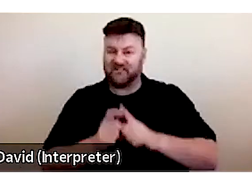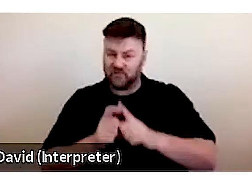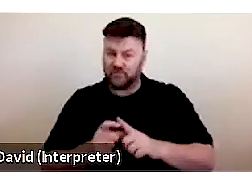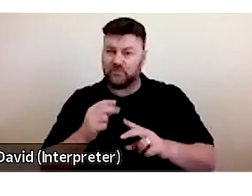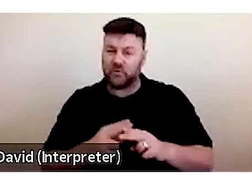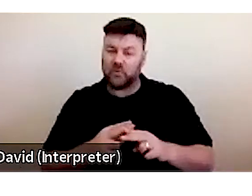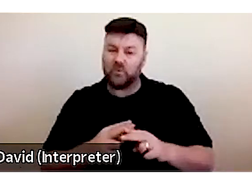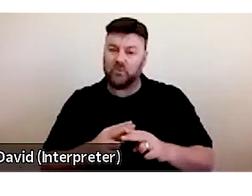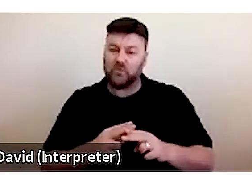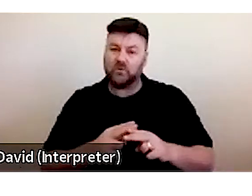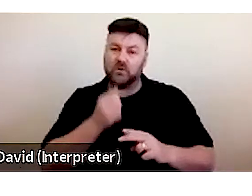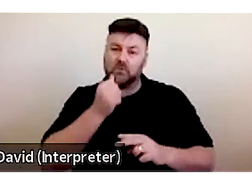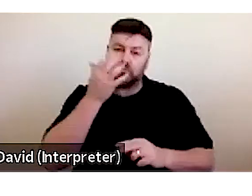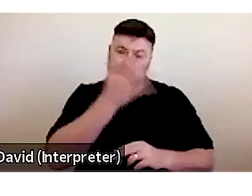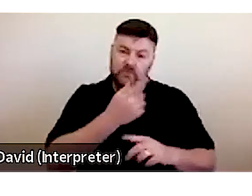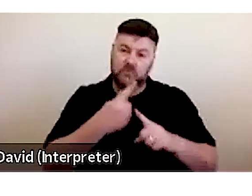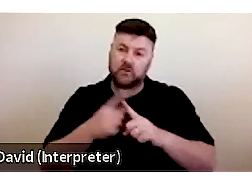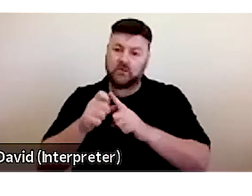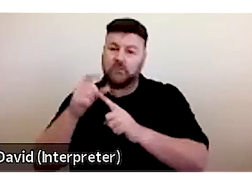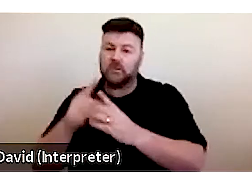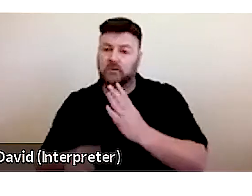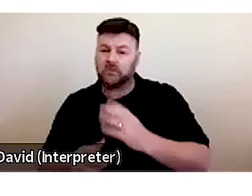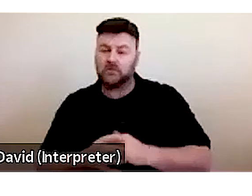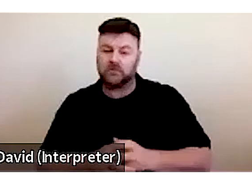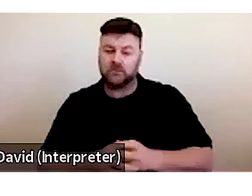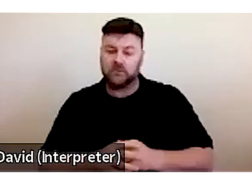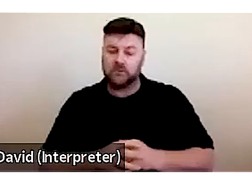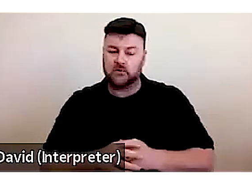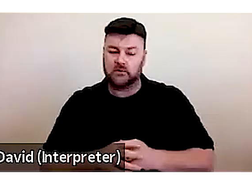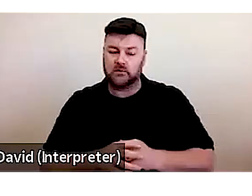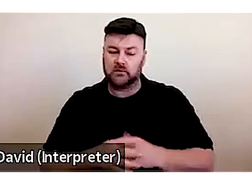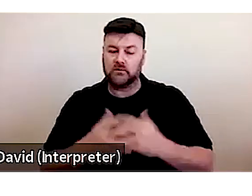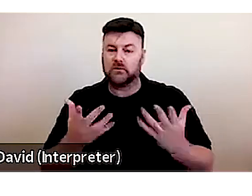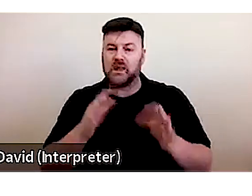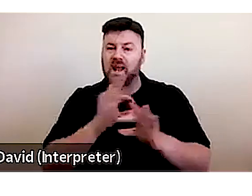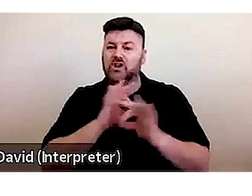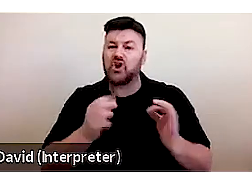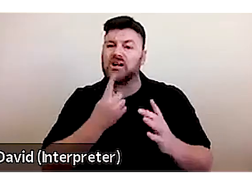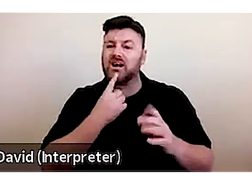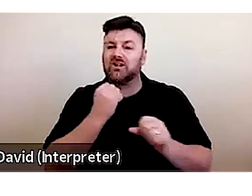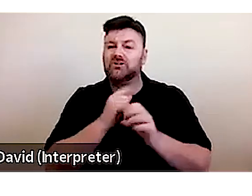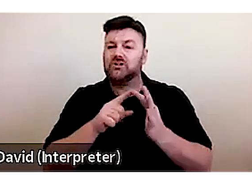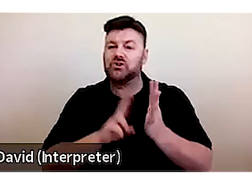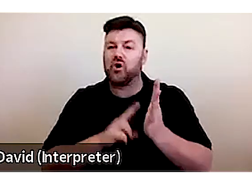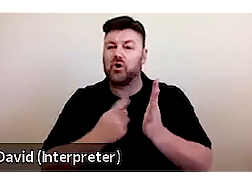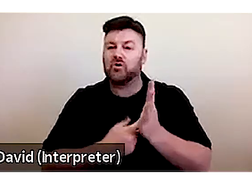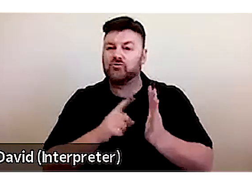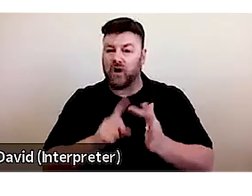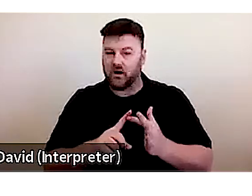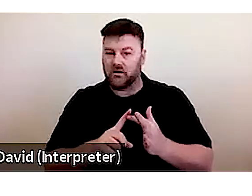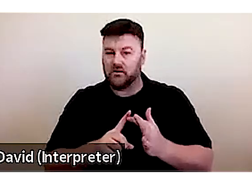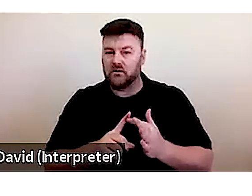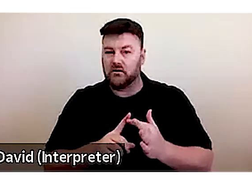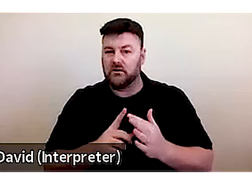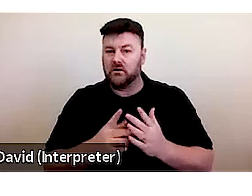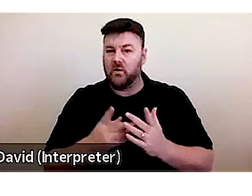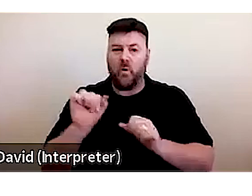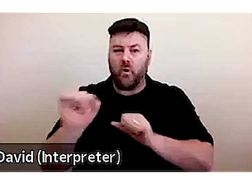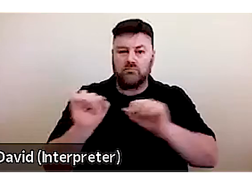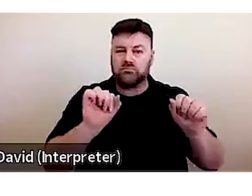One is not a genre like science fiction or whatever.